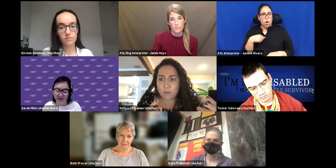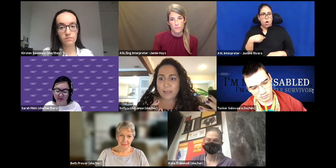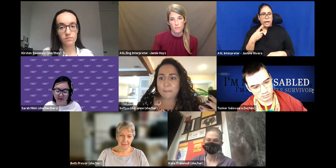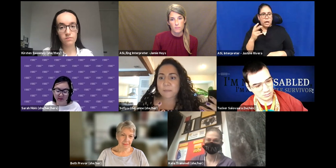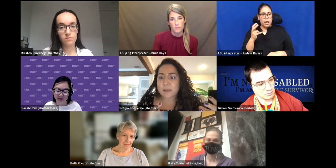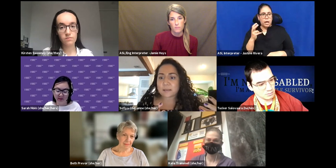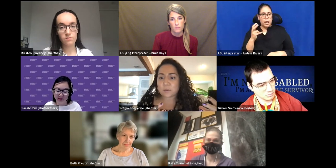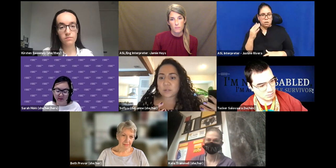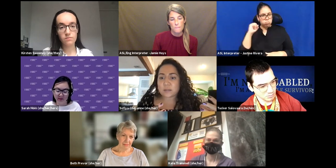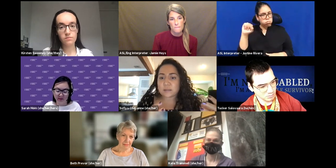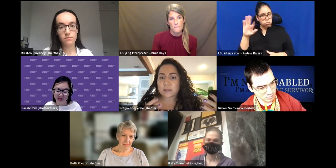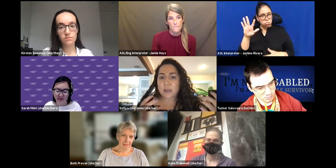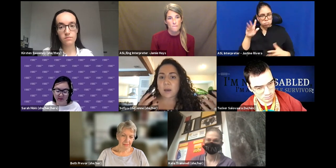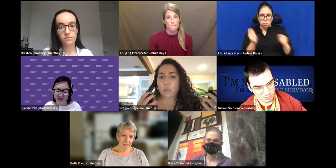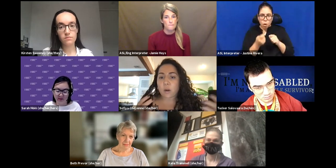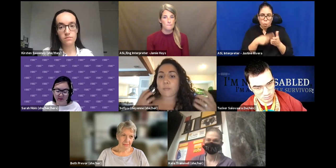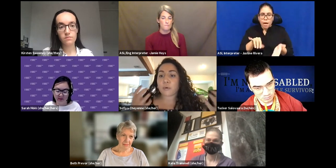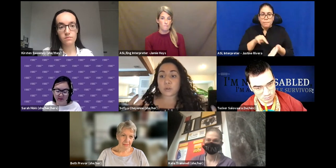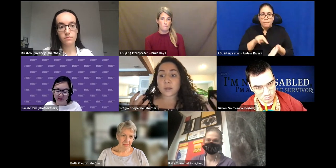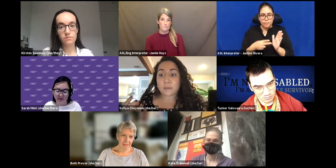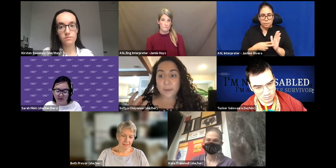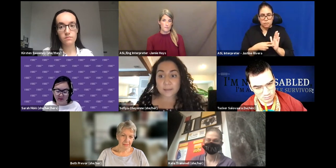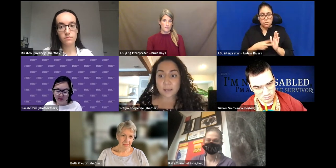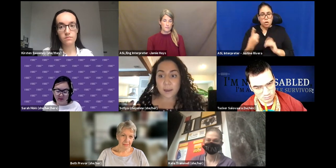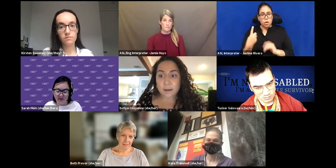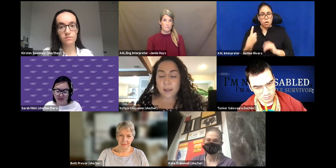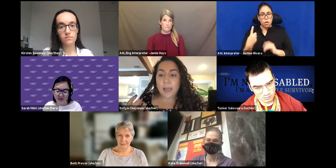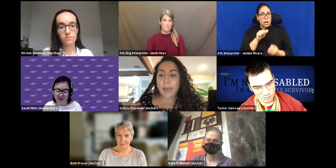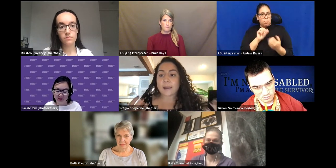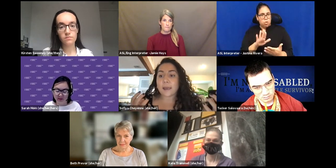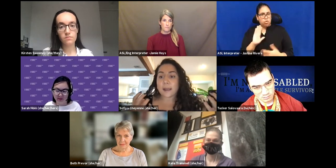what that means, which is we're approaching the baseline at an